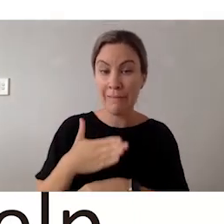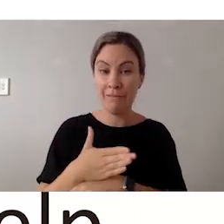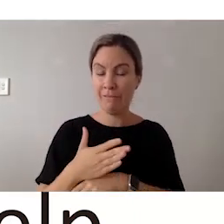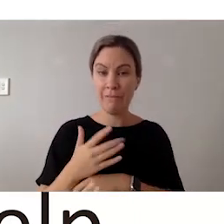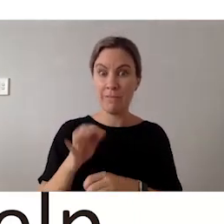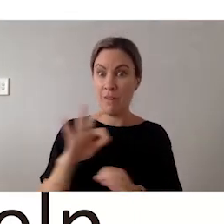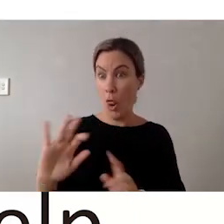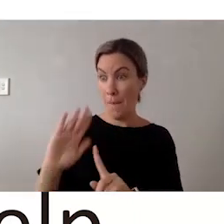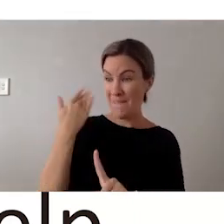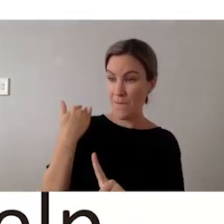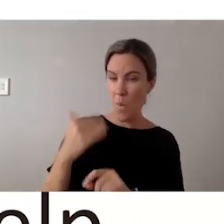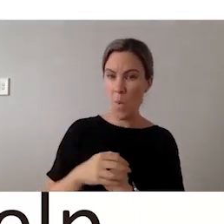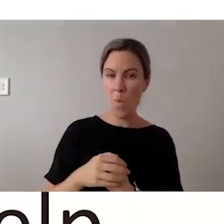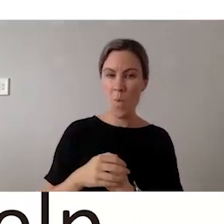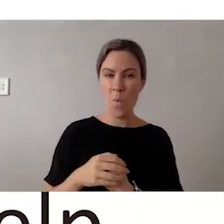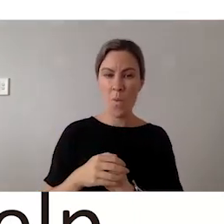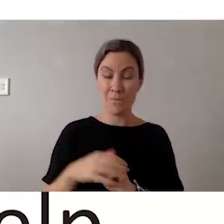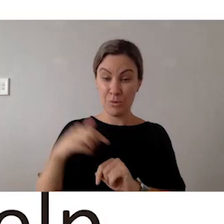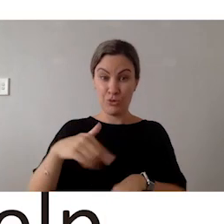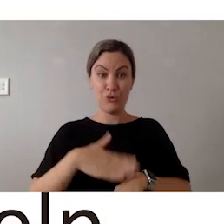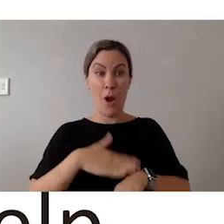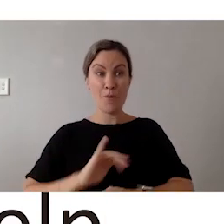crisis, every little bit counts. We need to make sure that we're there